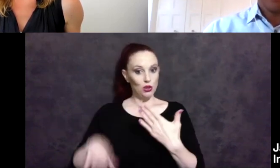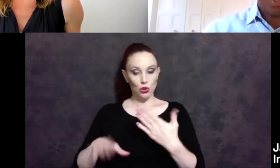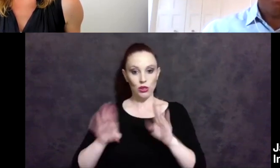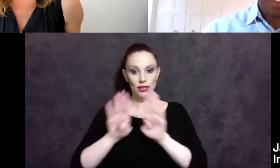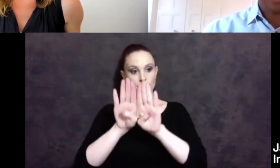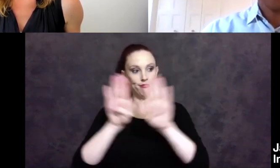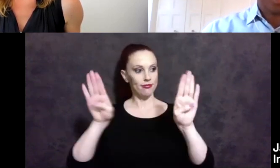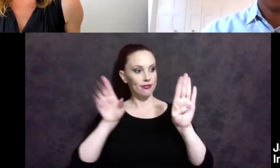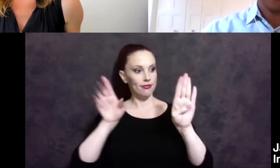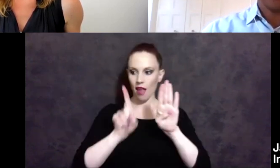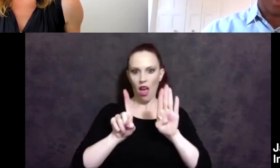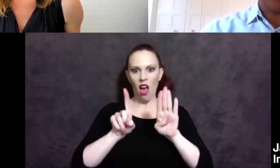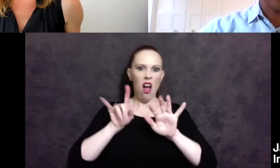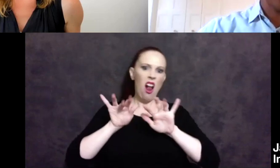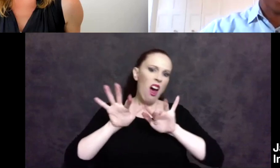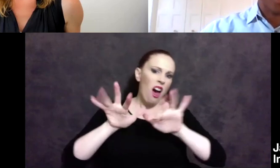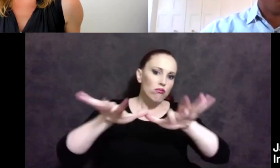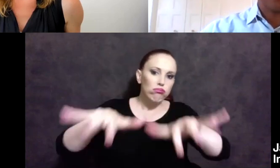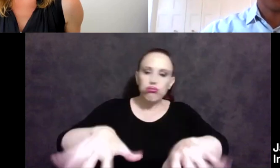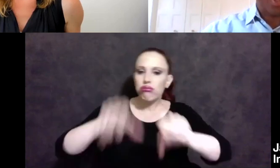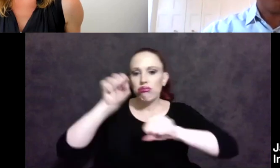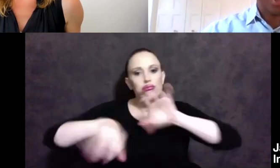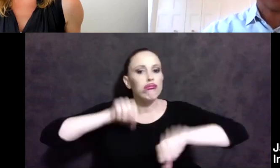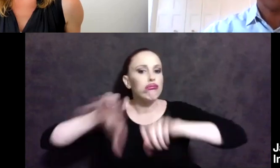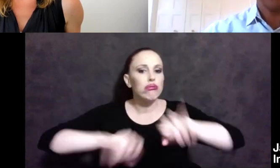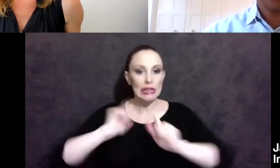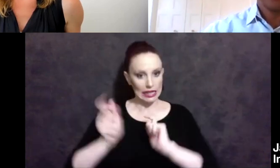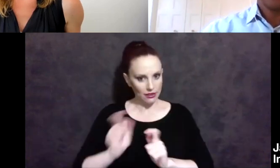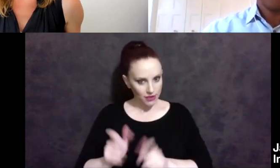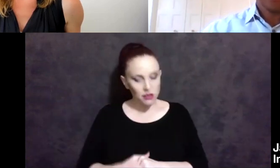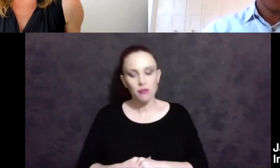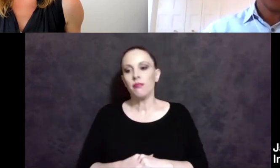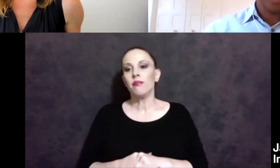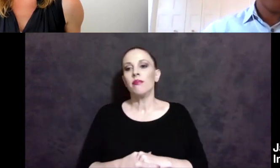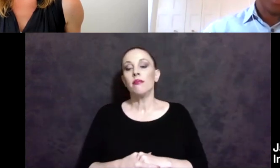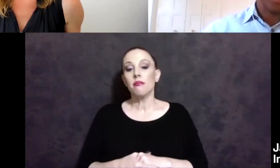immediately rushed to these tables and started grabbing these grab bags. They also had invited